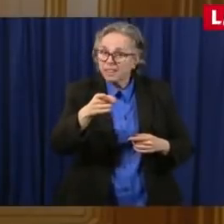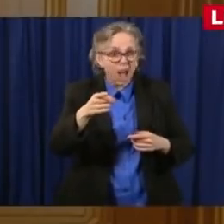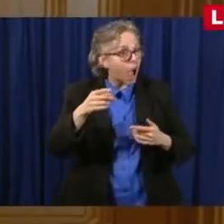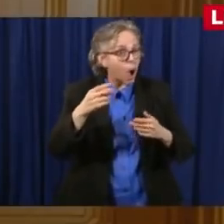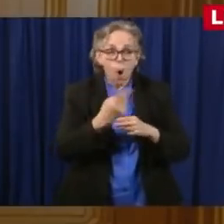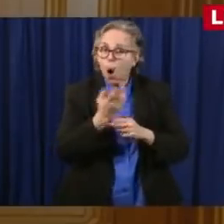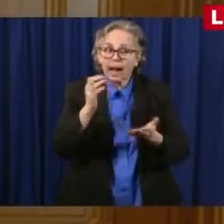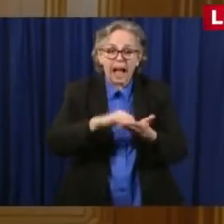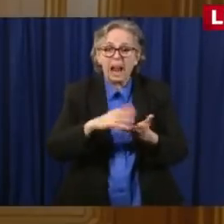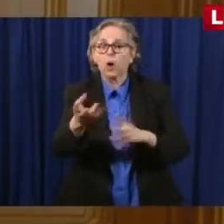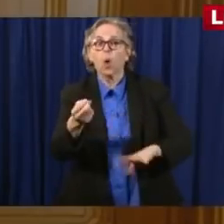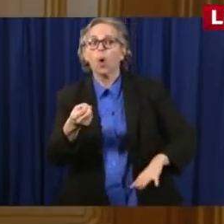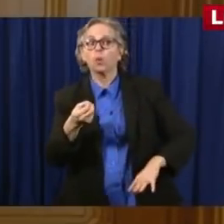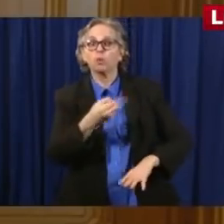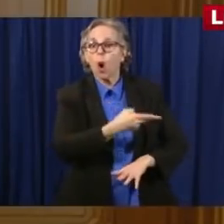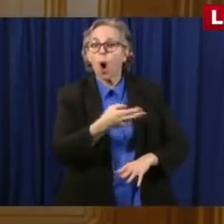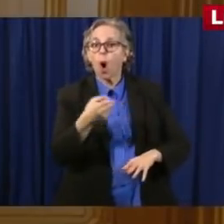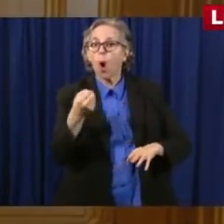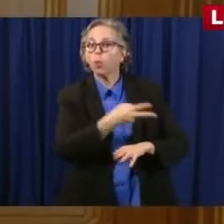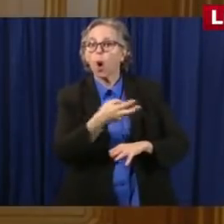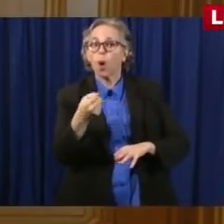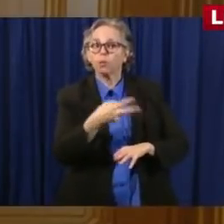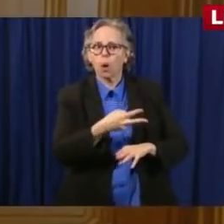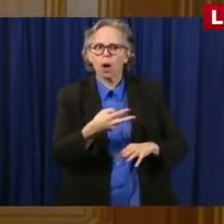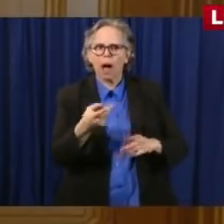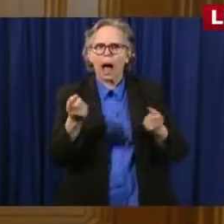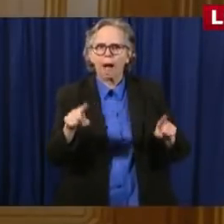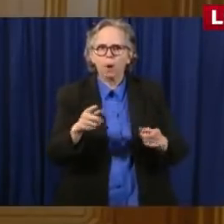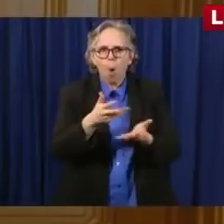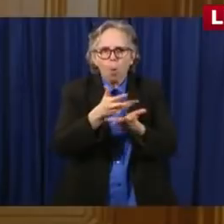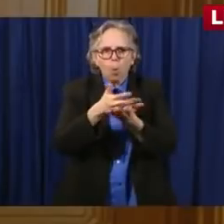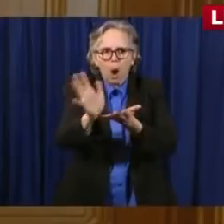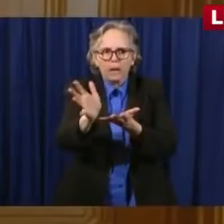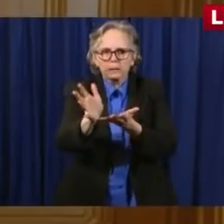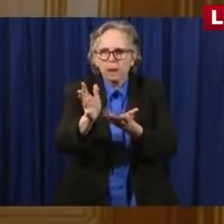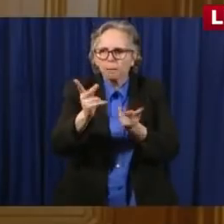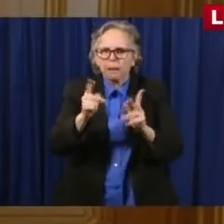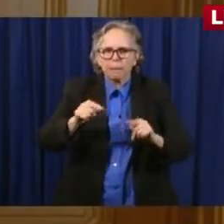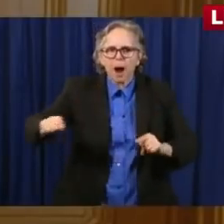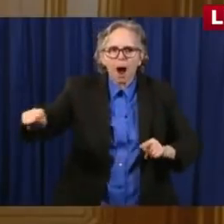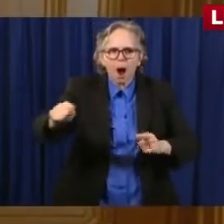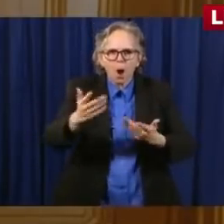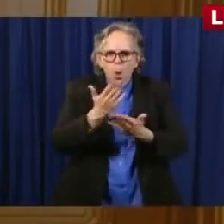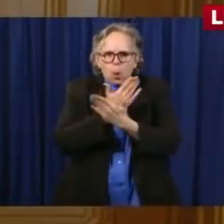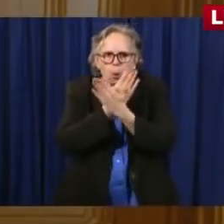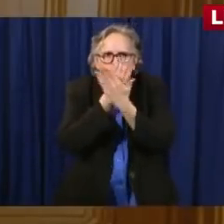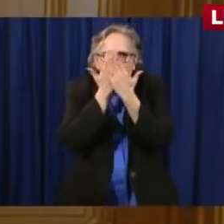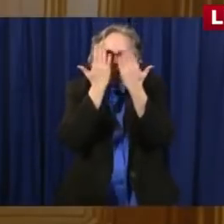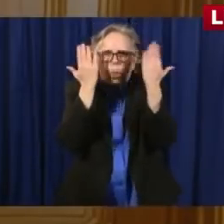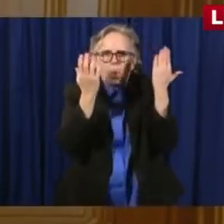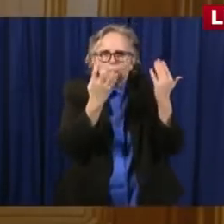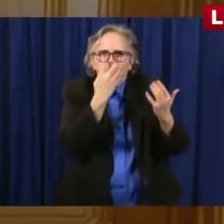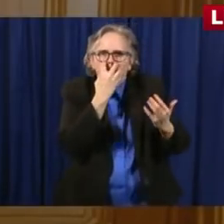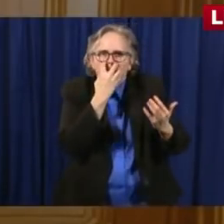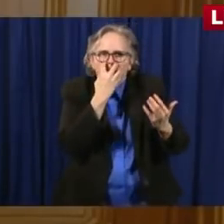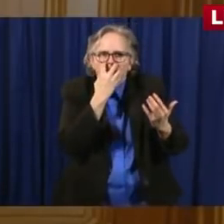WHEN YOU DO NOT DO THAT, WHEN YOU DO NOT DO THAT YOU ARE DENYING SOMEBODY ELSE A MASK.